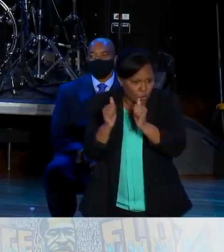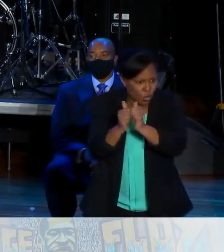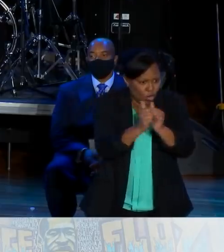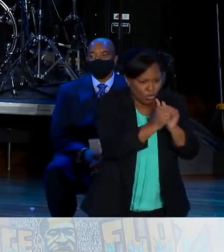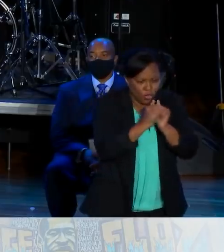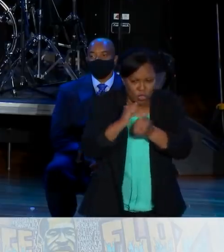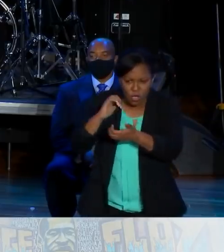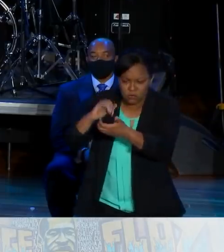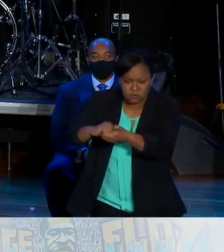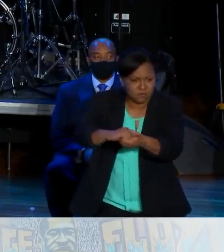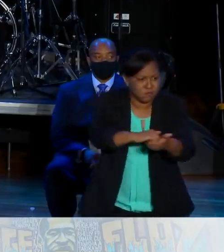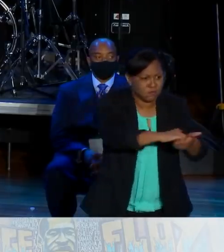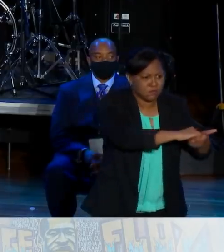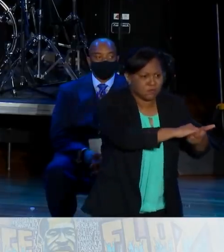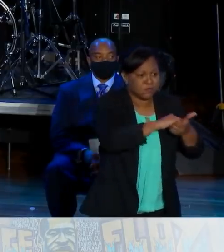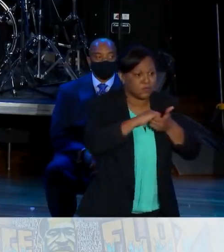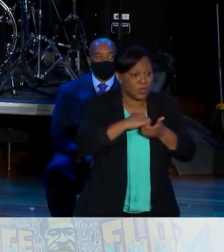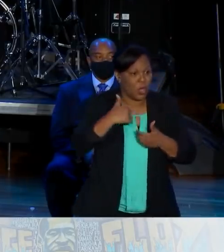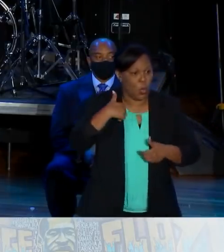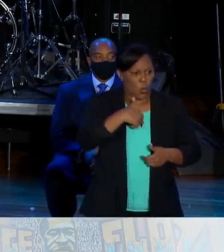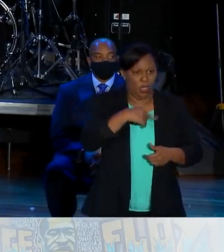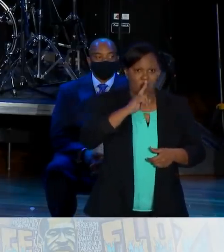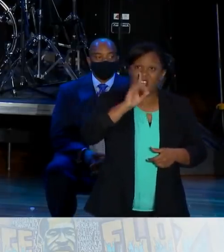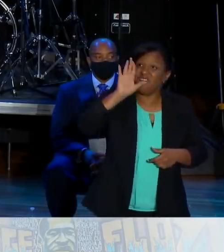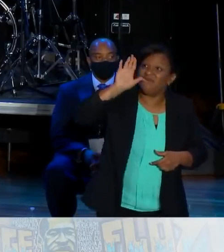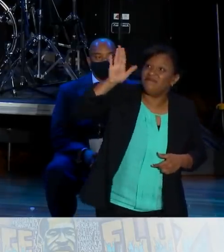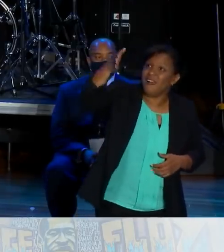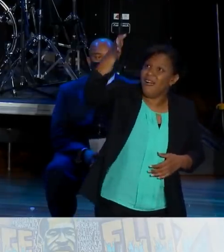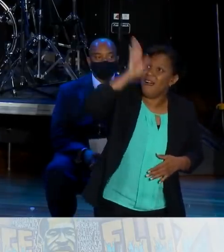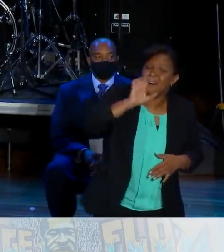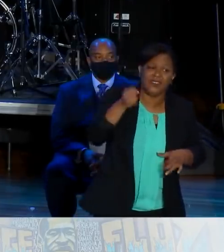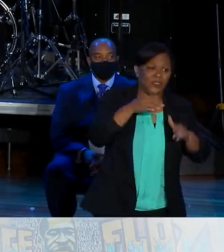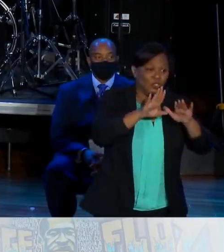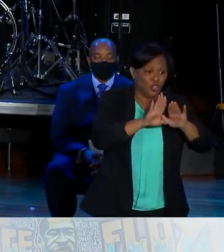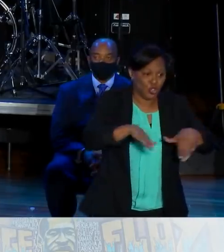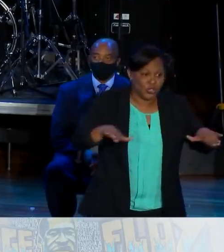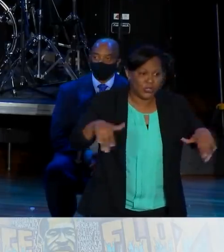JUSTICE IN HIS NAME.